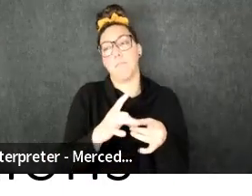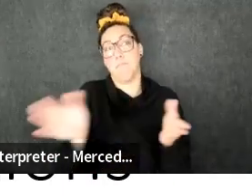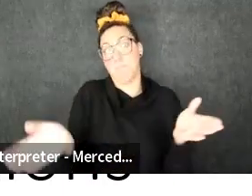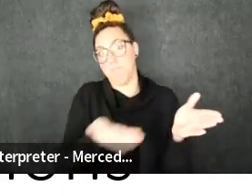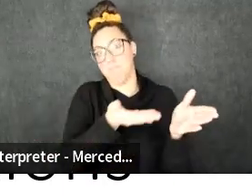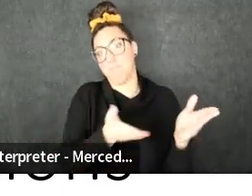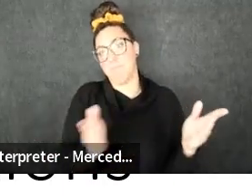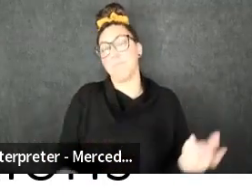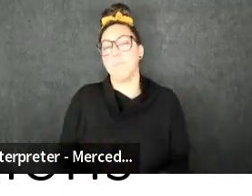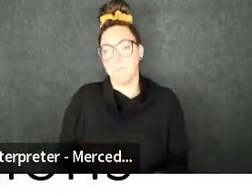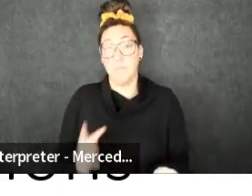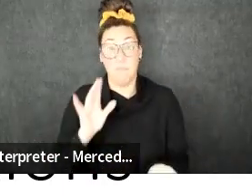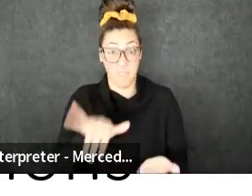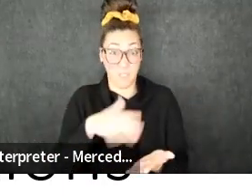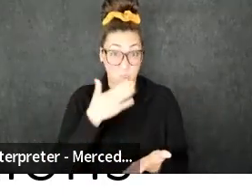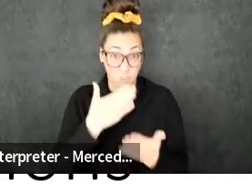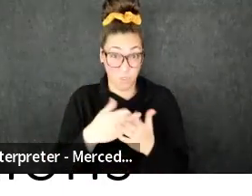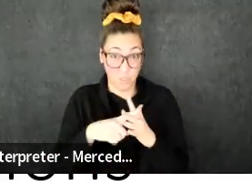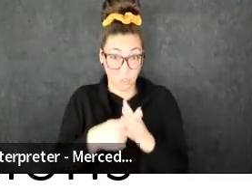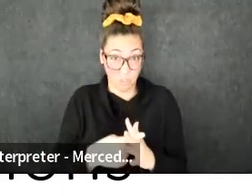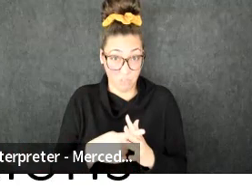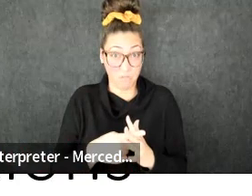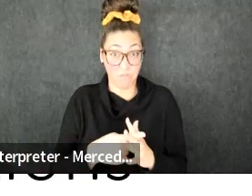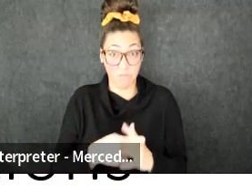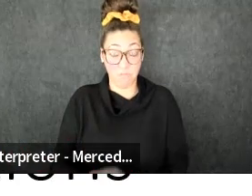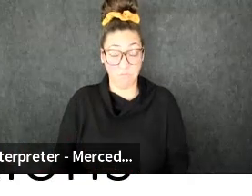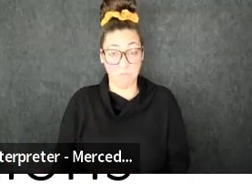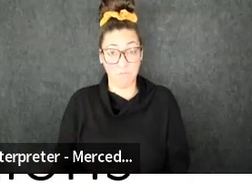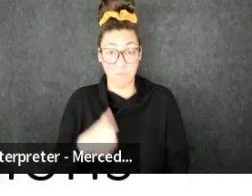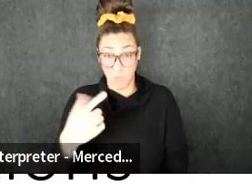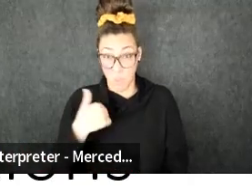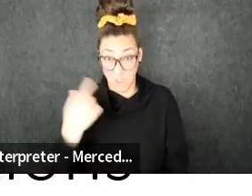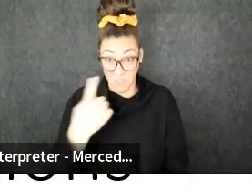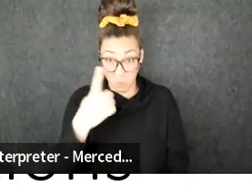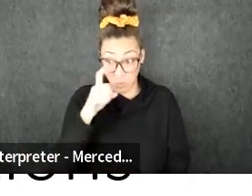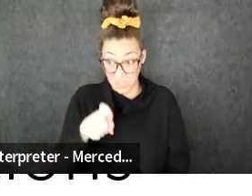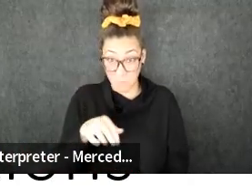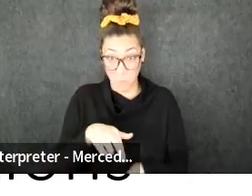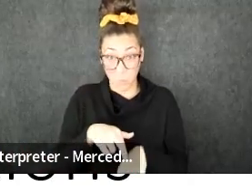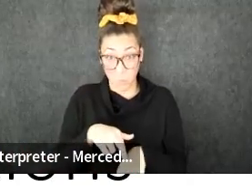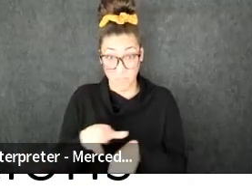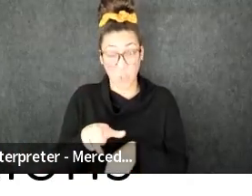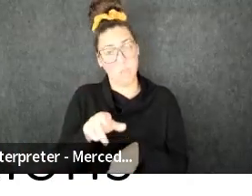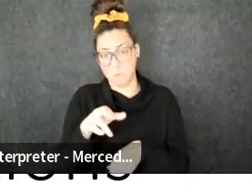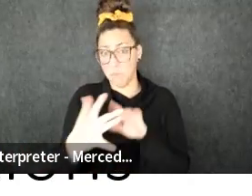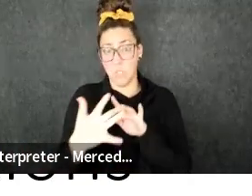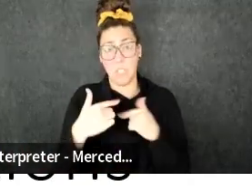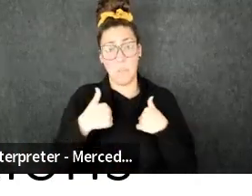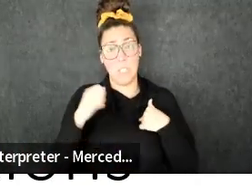If if you have somebody who needs needs to be referred, you're welcome to reach out to me and I can get you that information.